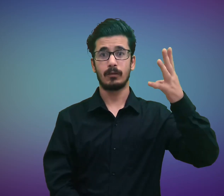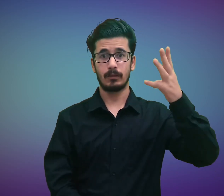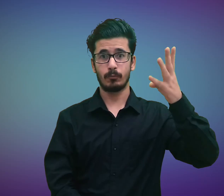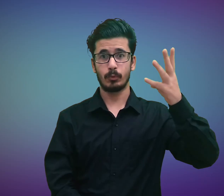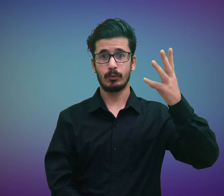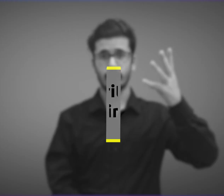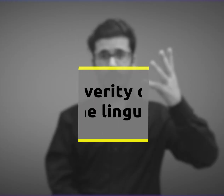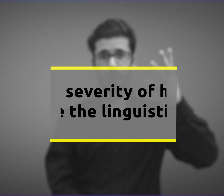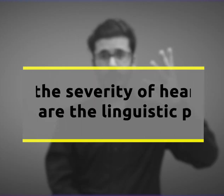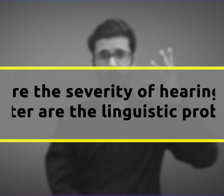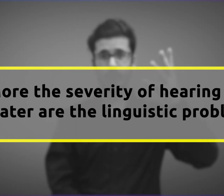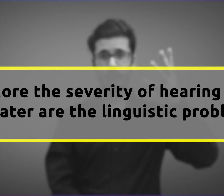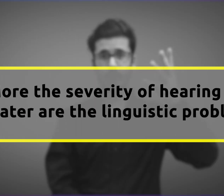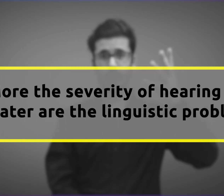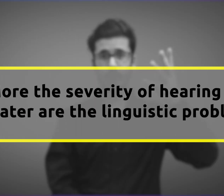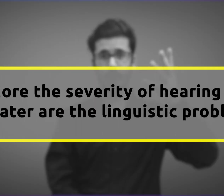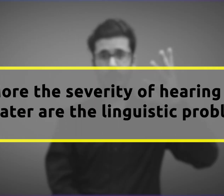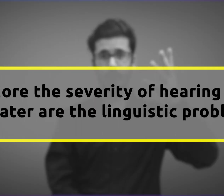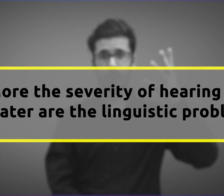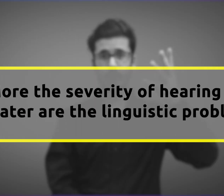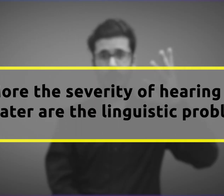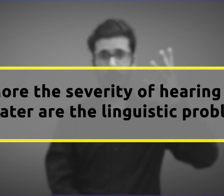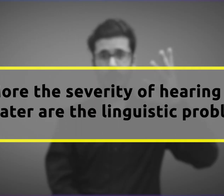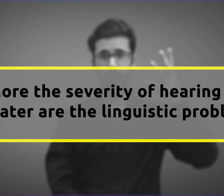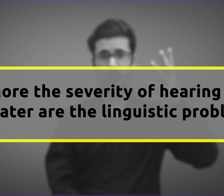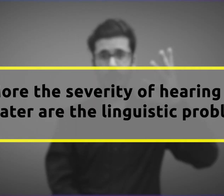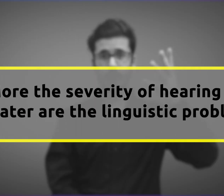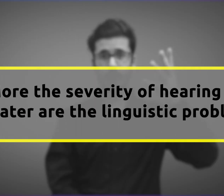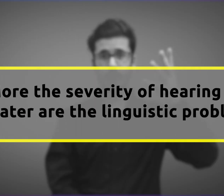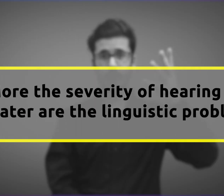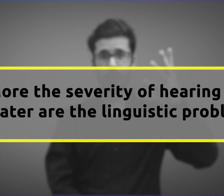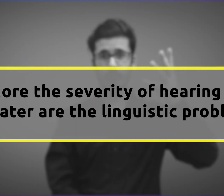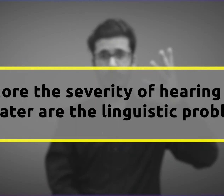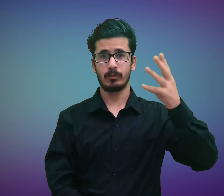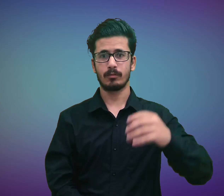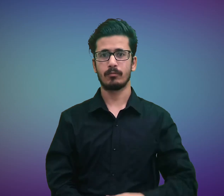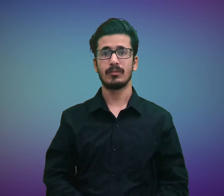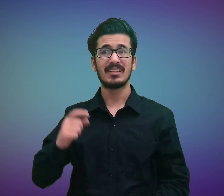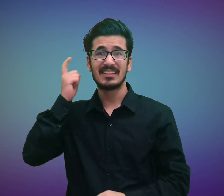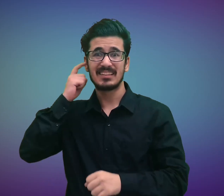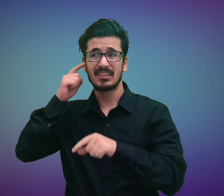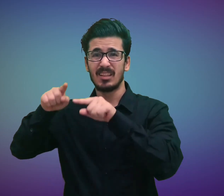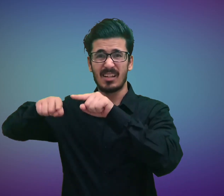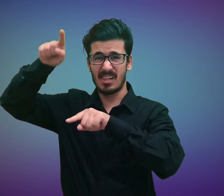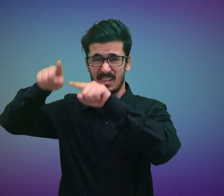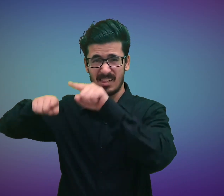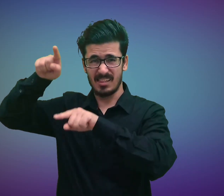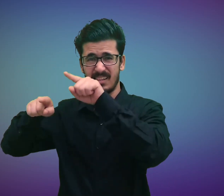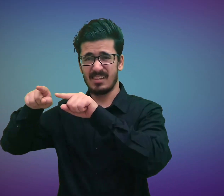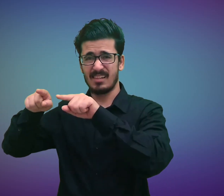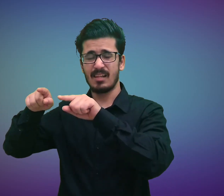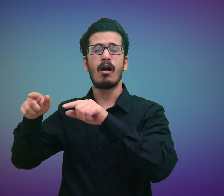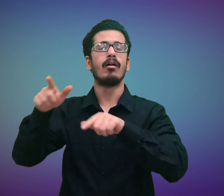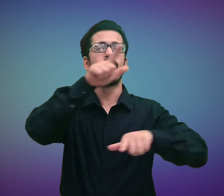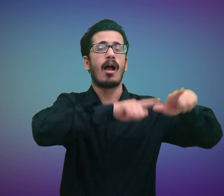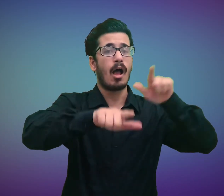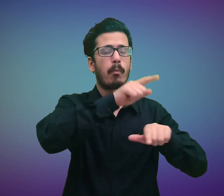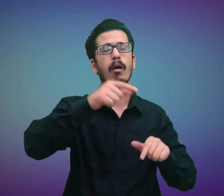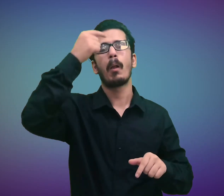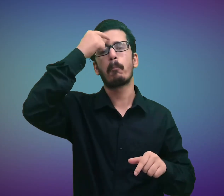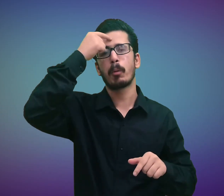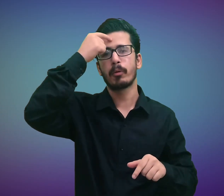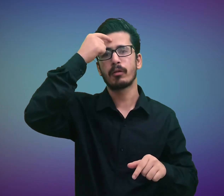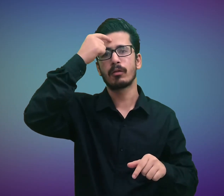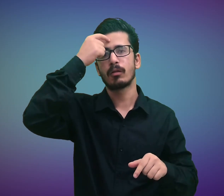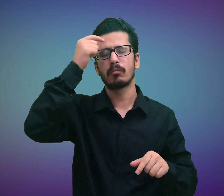4. More the severity of hearing loss greater are the linguistic problems.